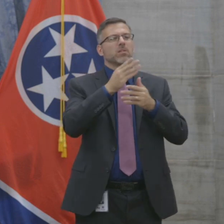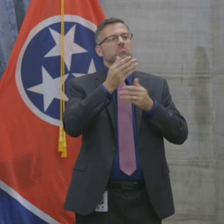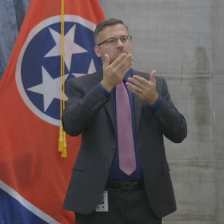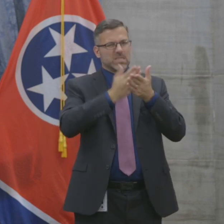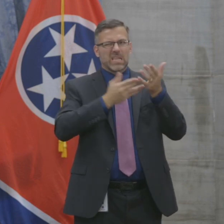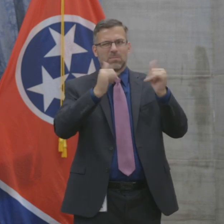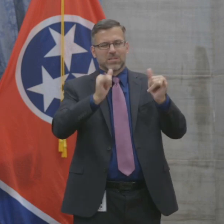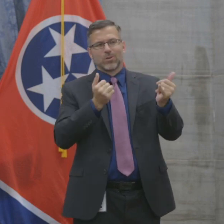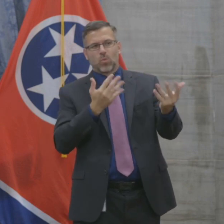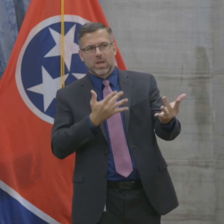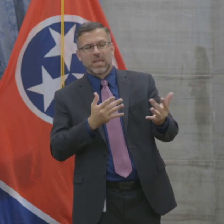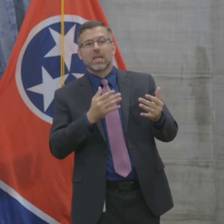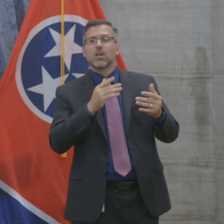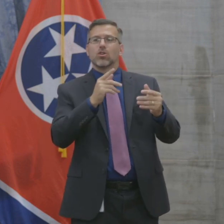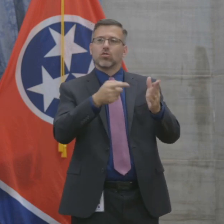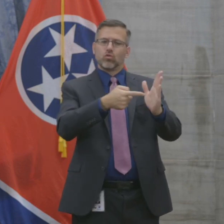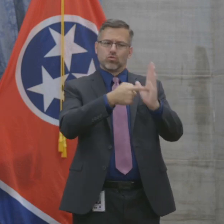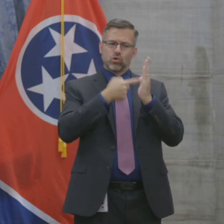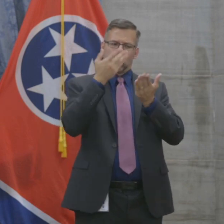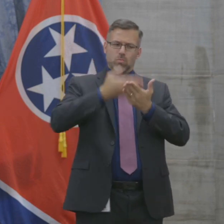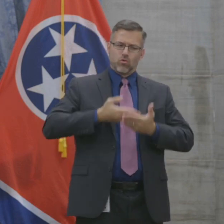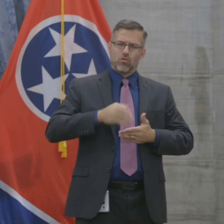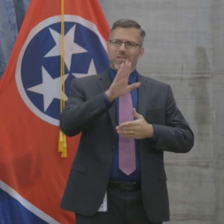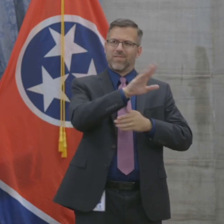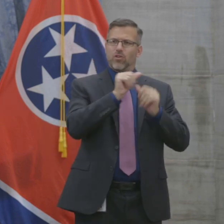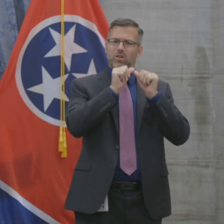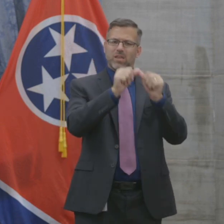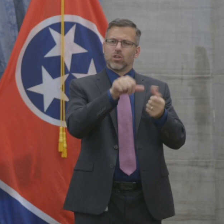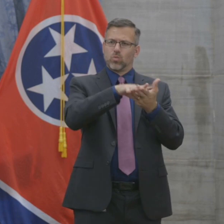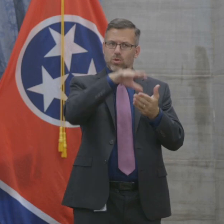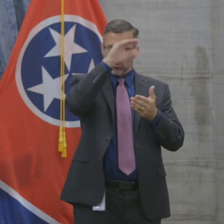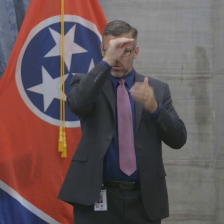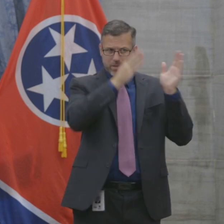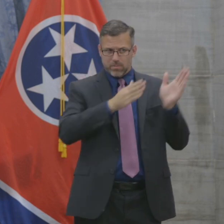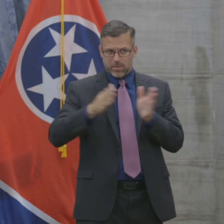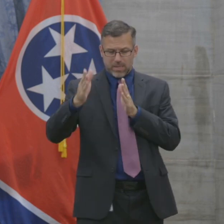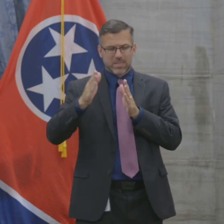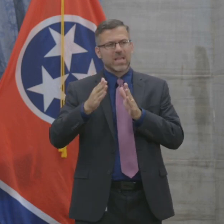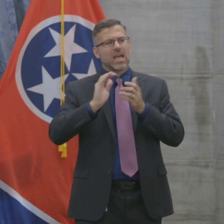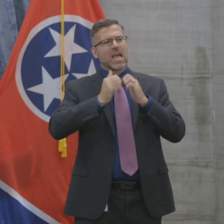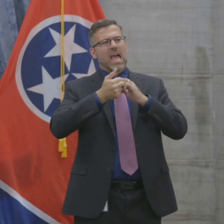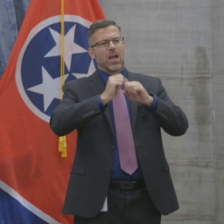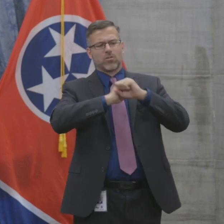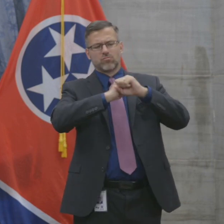elementary school students attend every day. Middle and high school students attend on staggered schedules. The remain